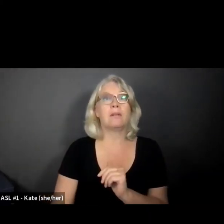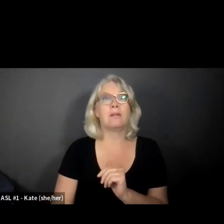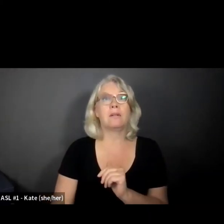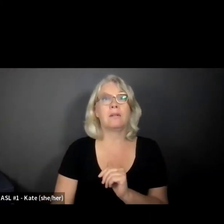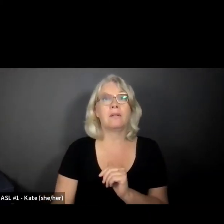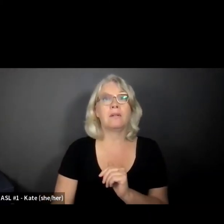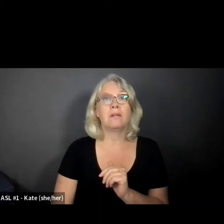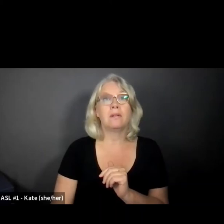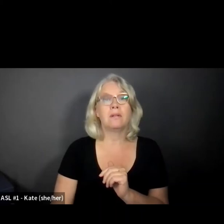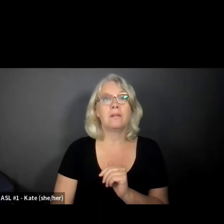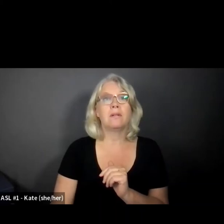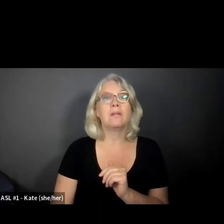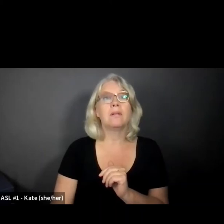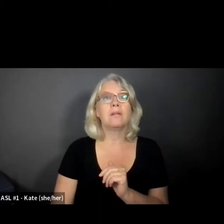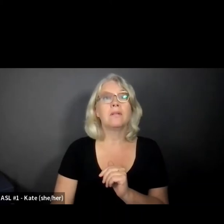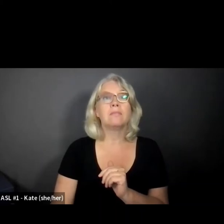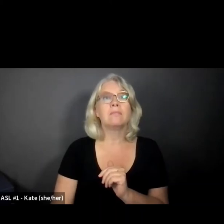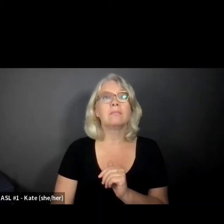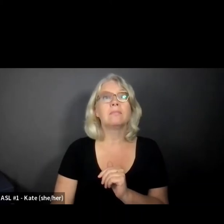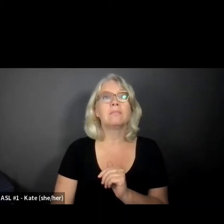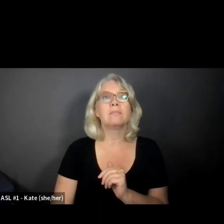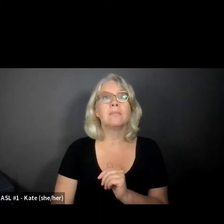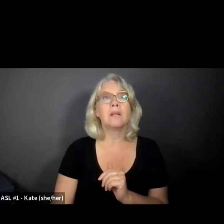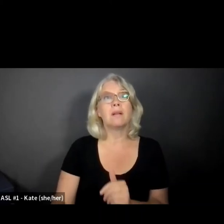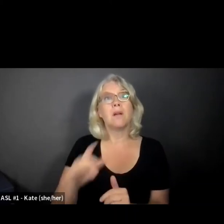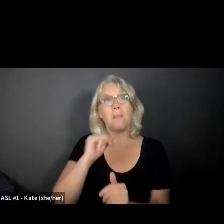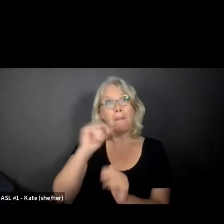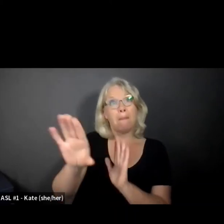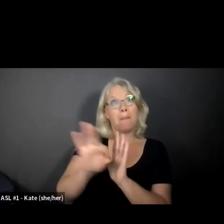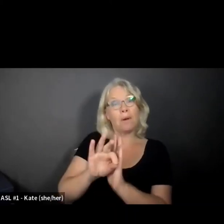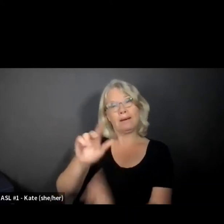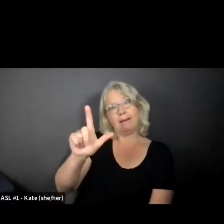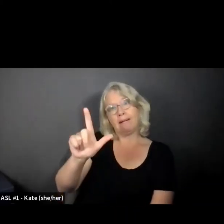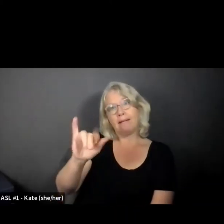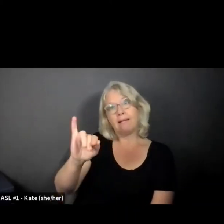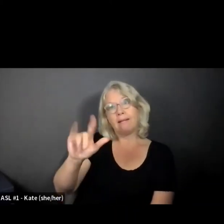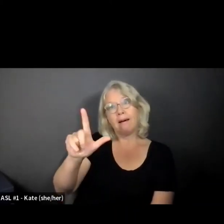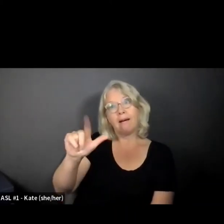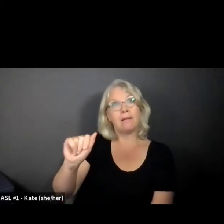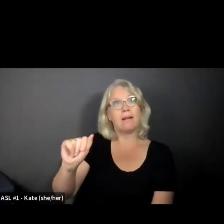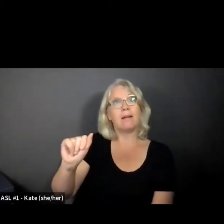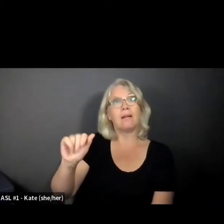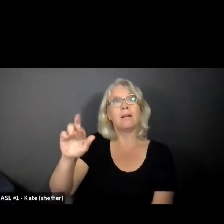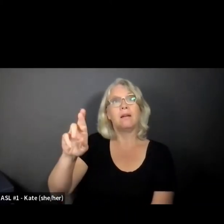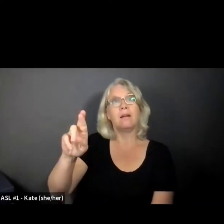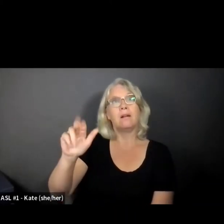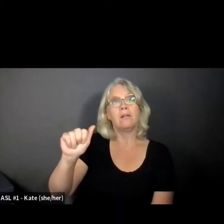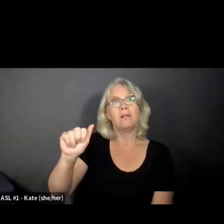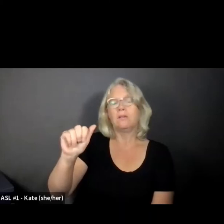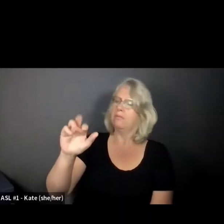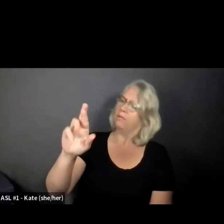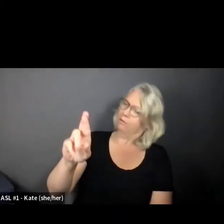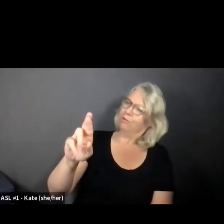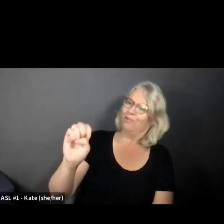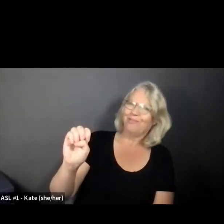IF SOMEONE COULD KINDLY MAKE THAT MOTION. I SEE A HAND.